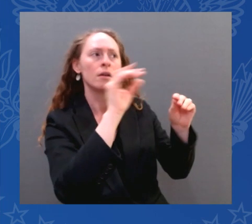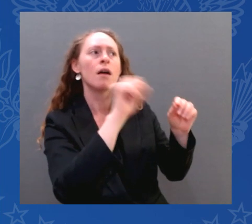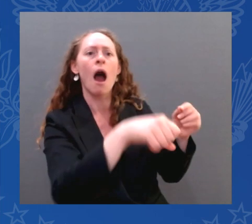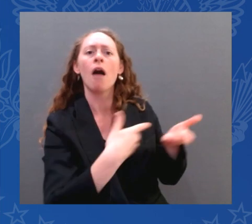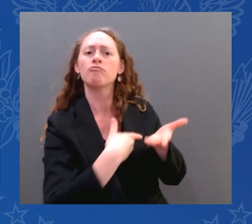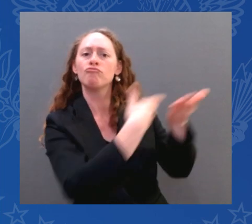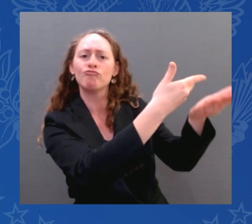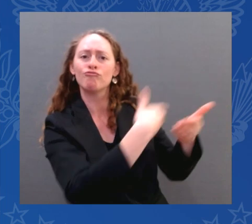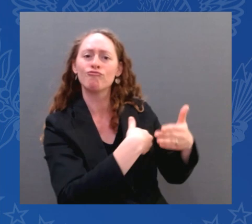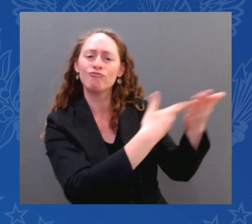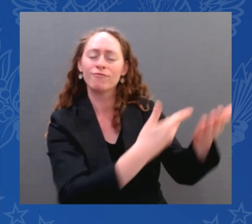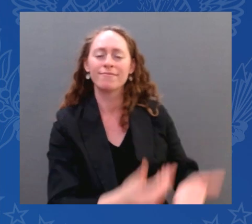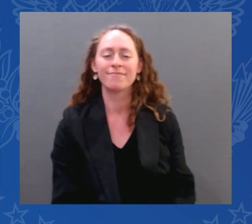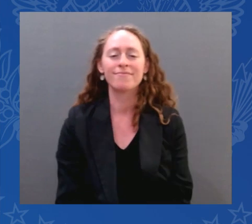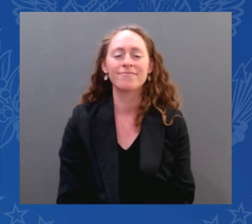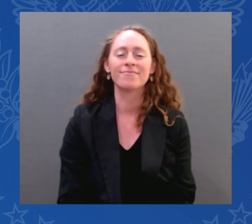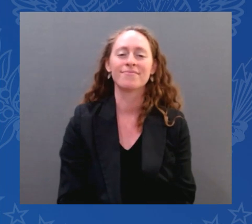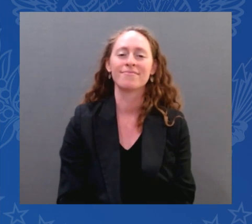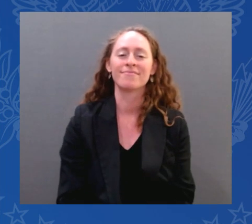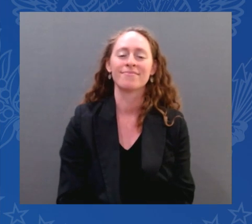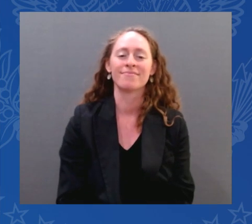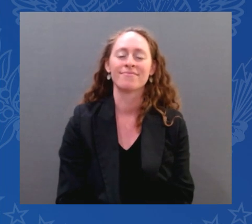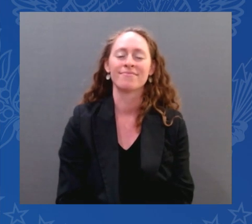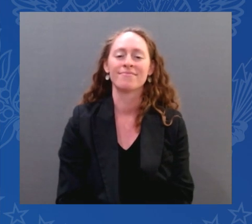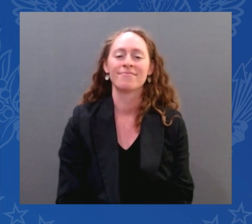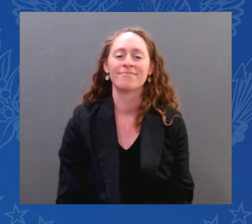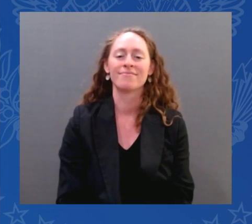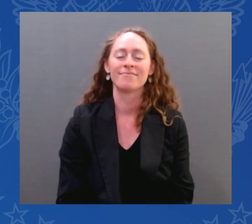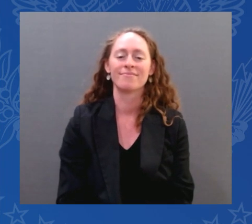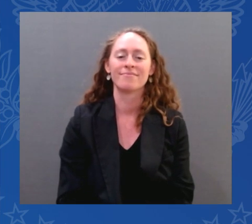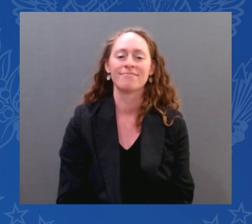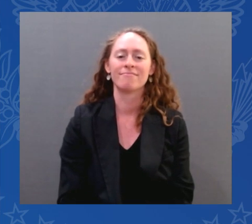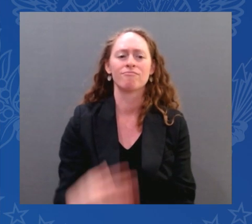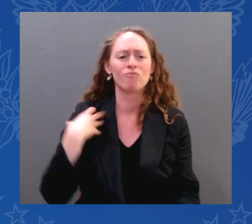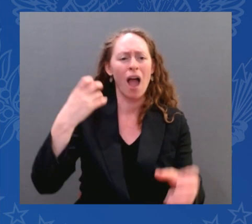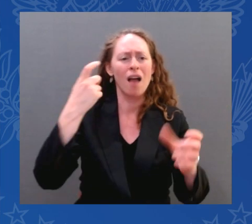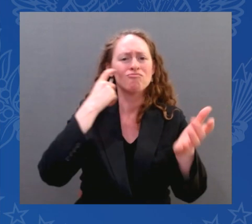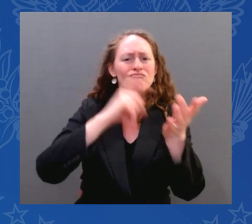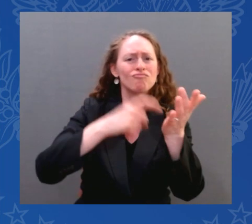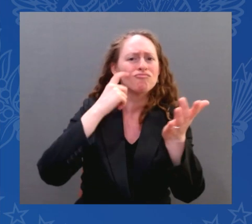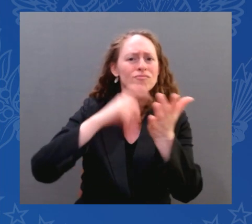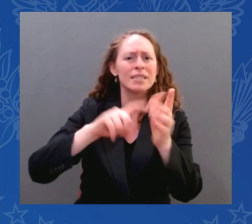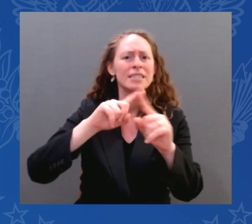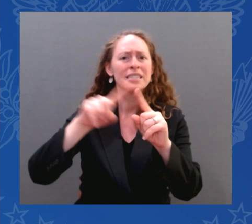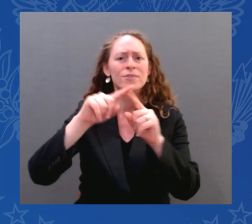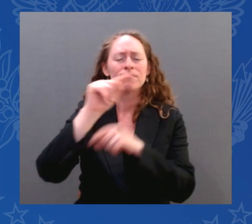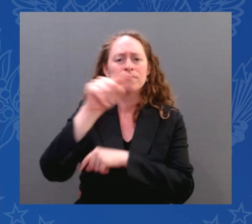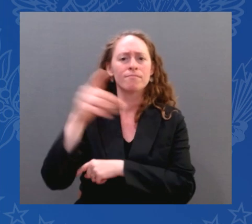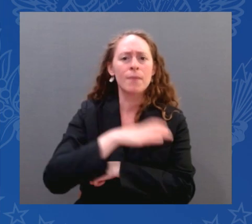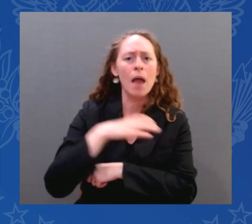who came together to get this done, especially Senator Amy Klobuchar, Democrat from Minnesota.